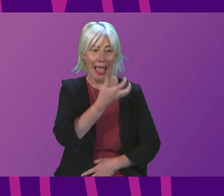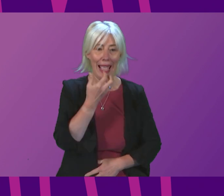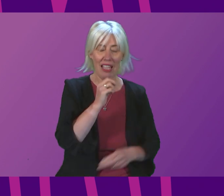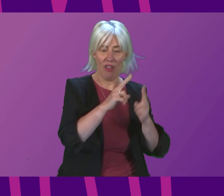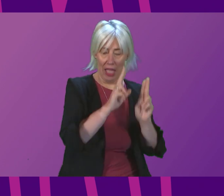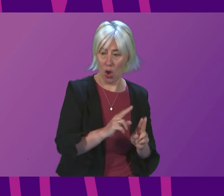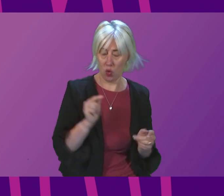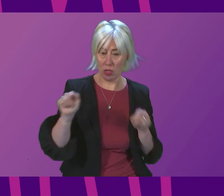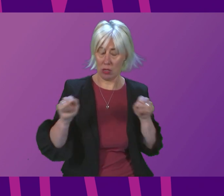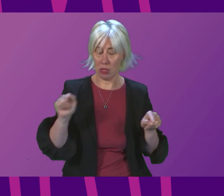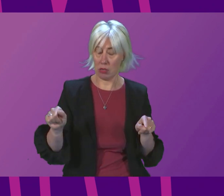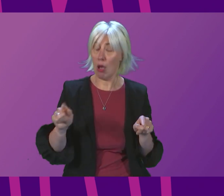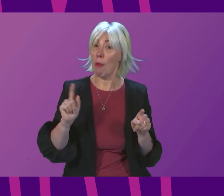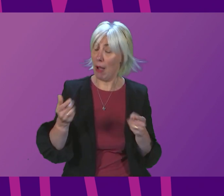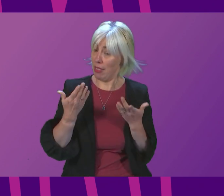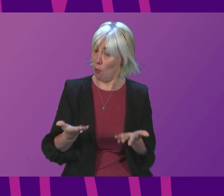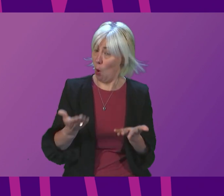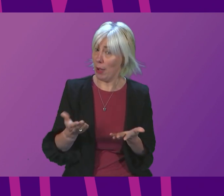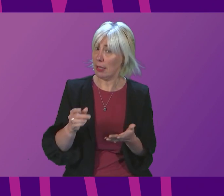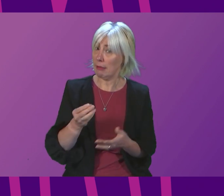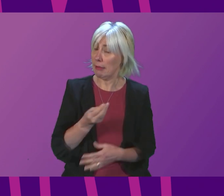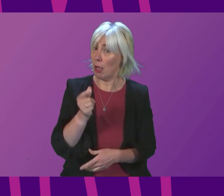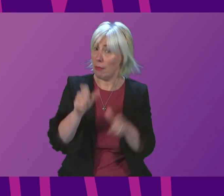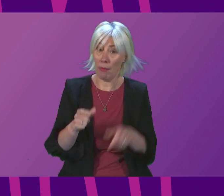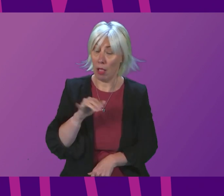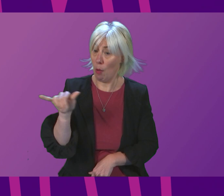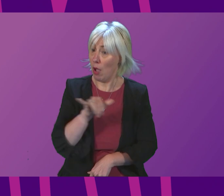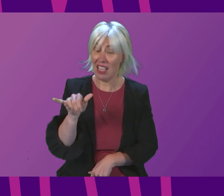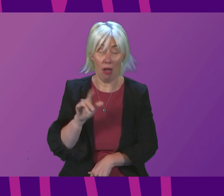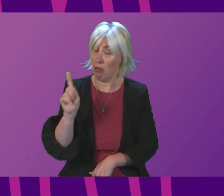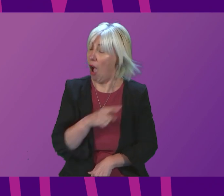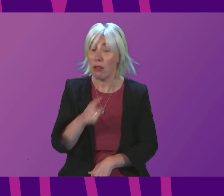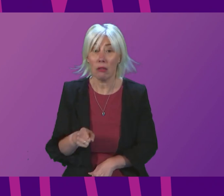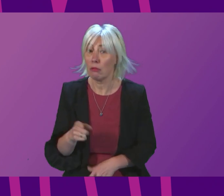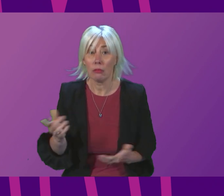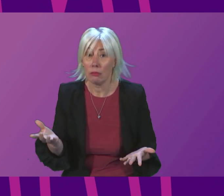In the face of this cost of living crisis, there will be some people who cannot afford to do either. That is the reality.